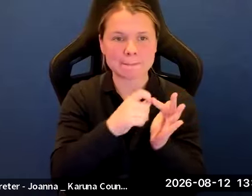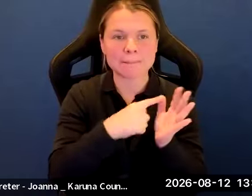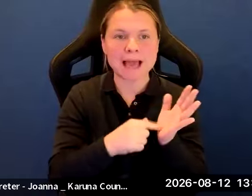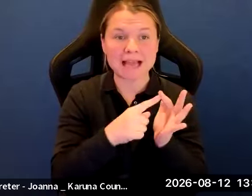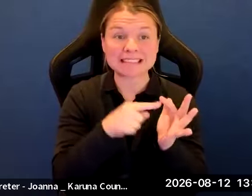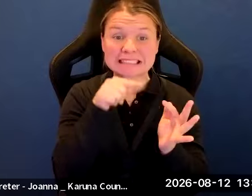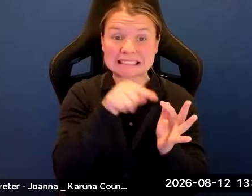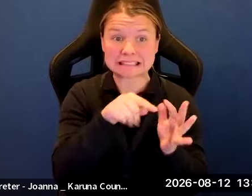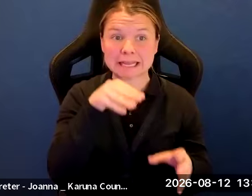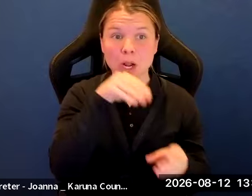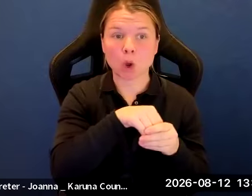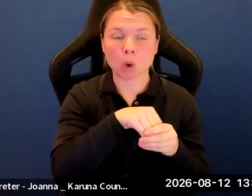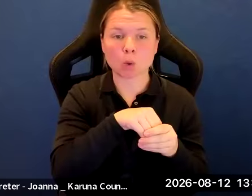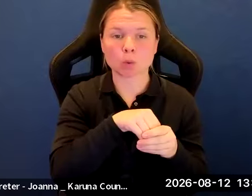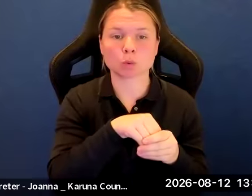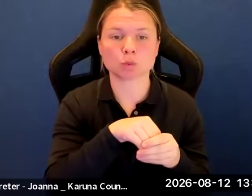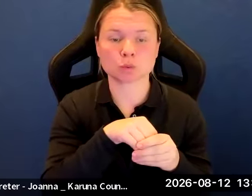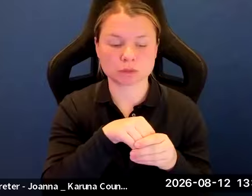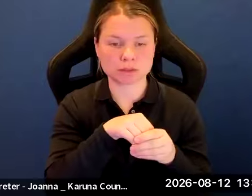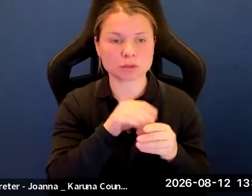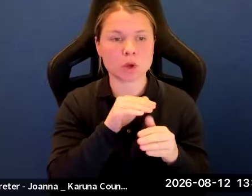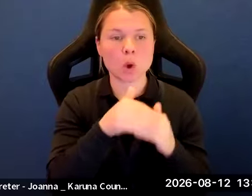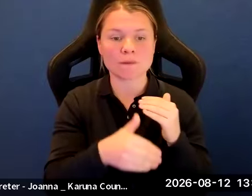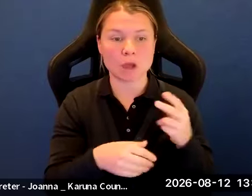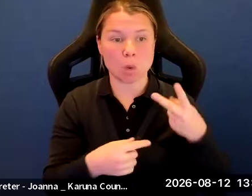to any questions I did have a look at the CV